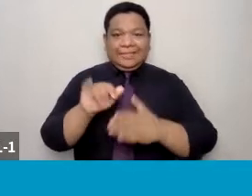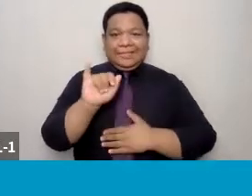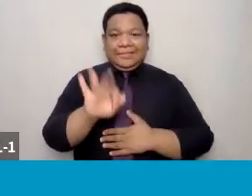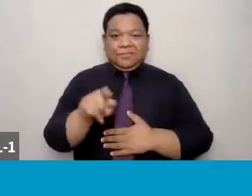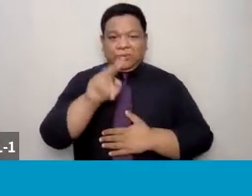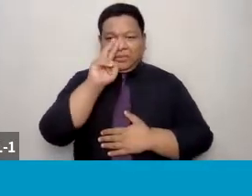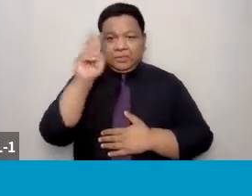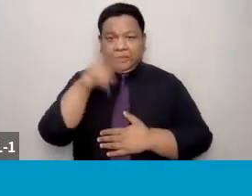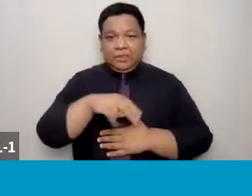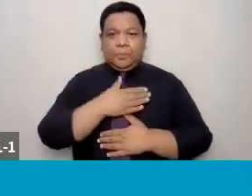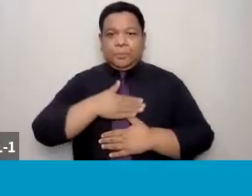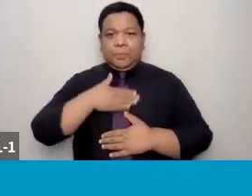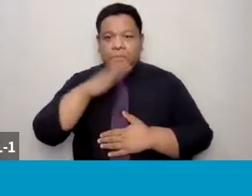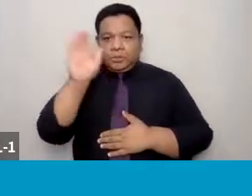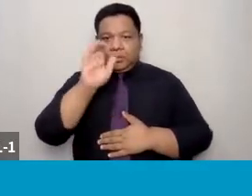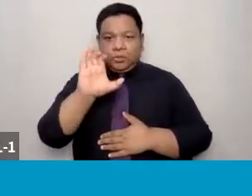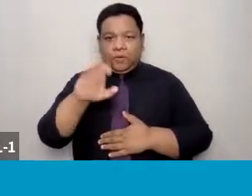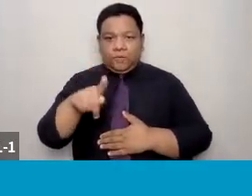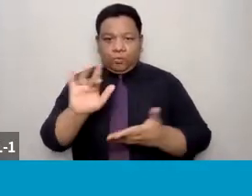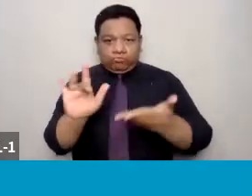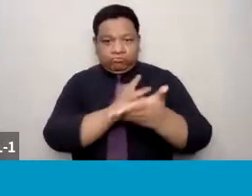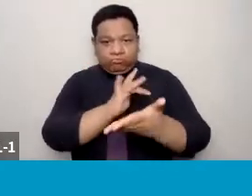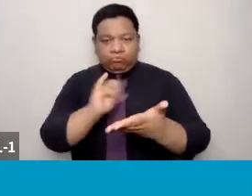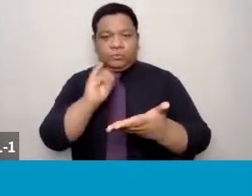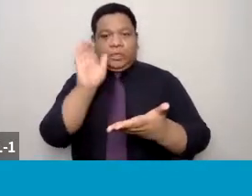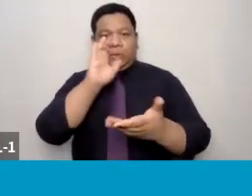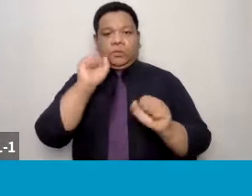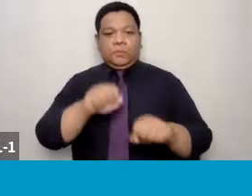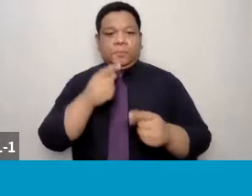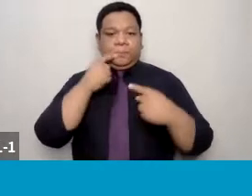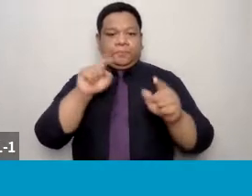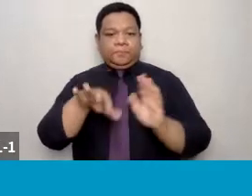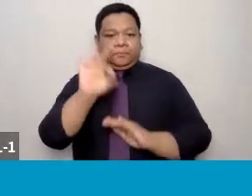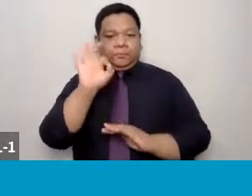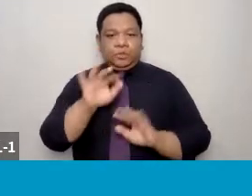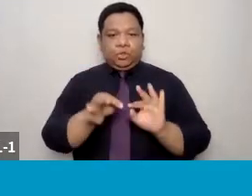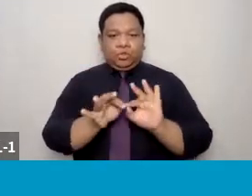Just swipe your screen to see our interpreters.